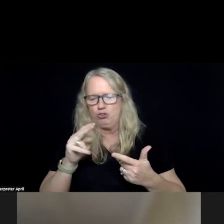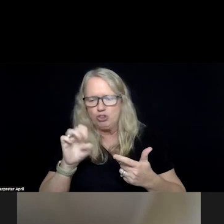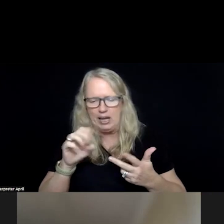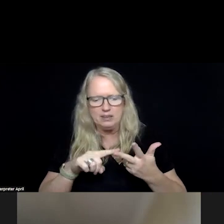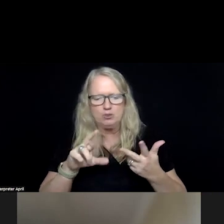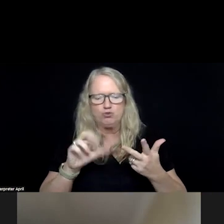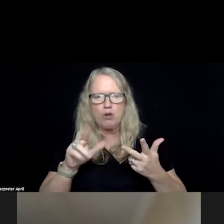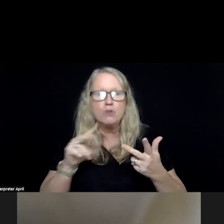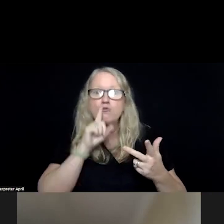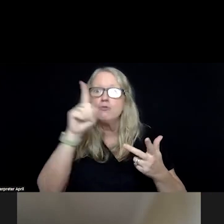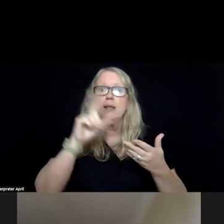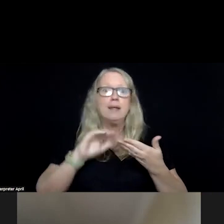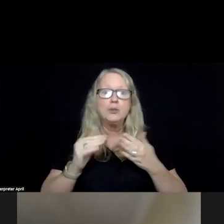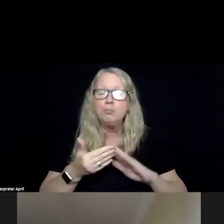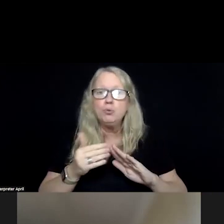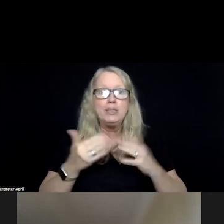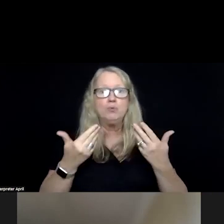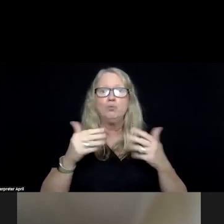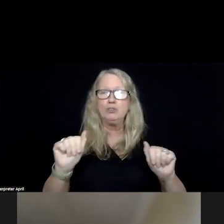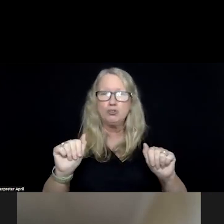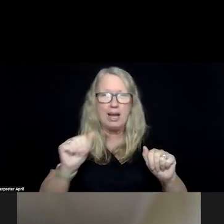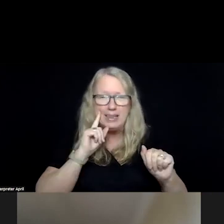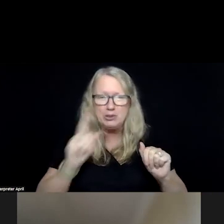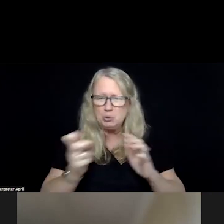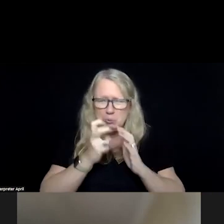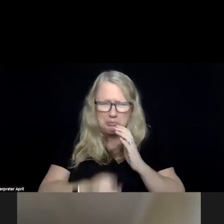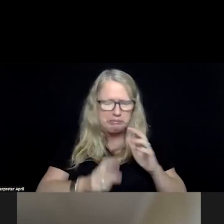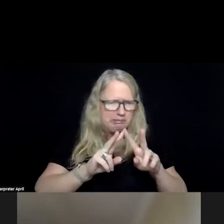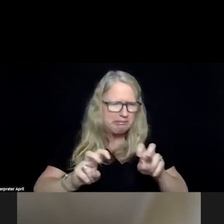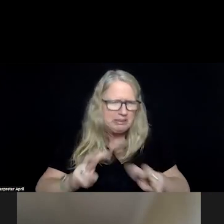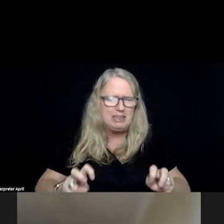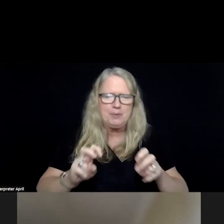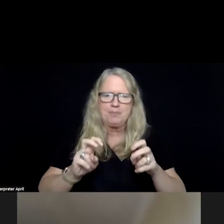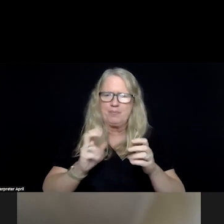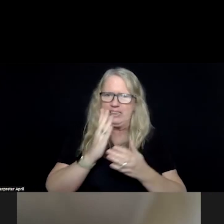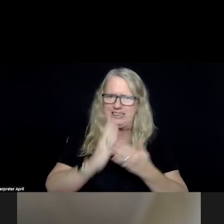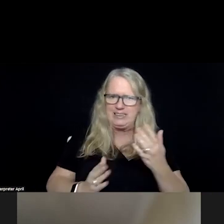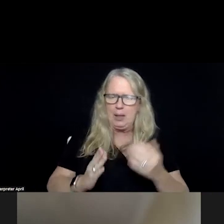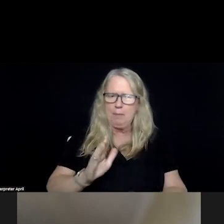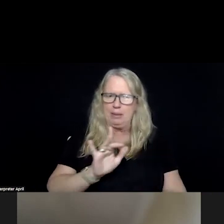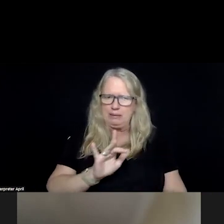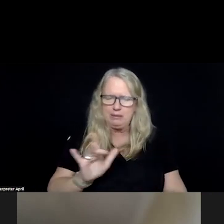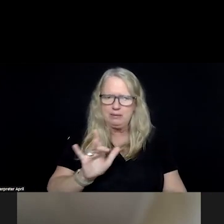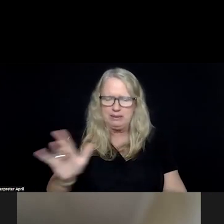COMMUNITIES ARE TRYING TO DIVE INTO TO IS THESE GAPS ARE CLEAR, BUT HOW DO